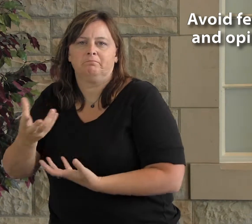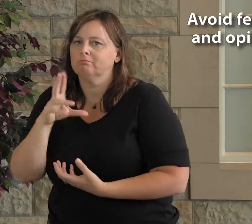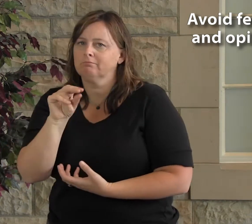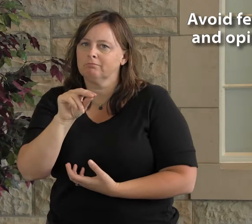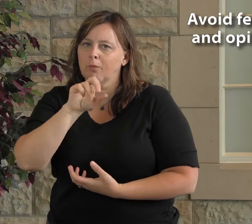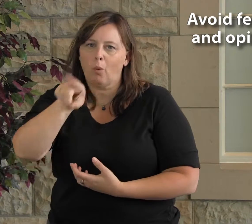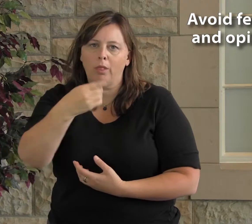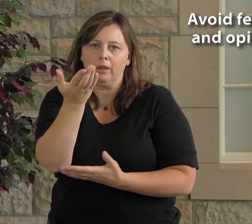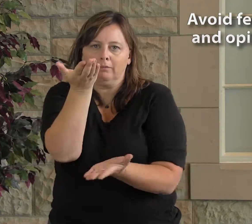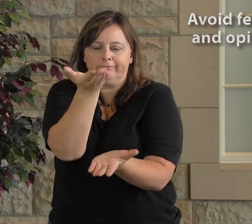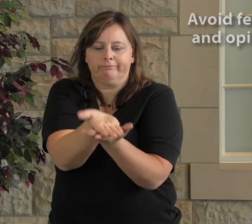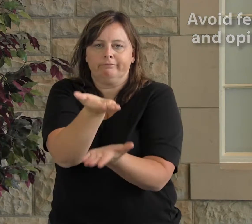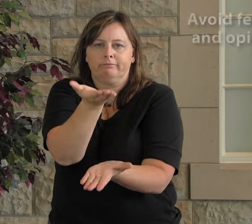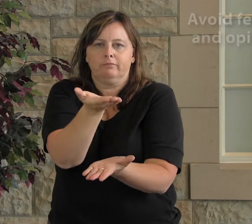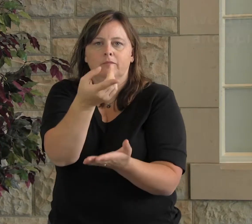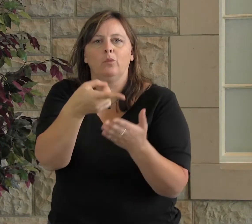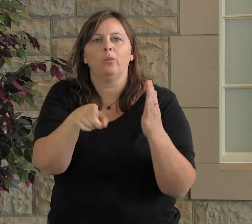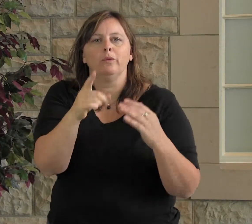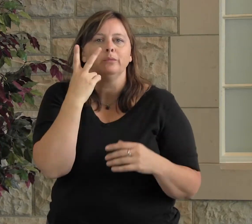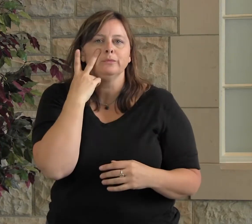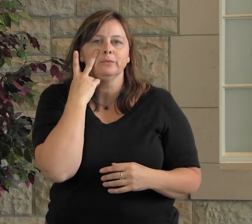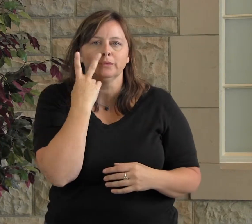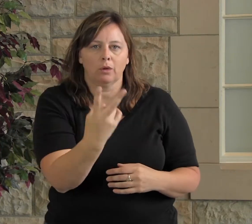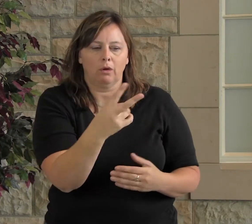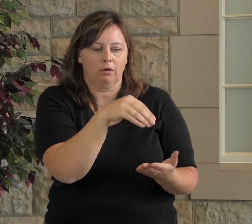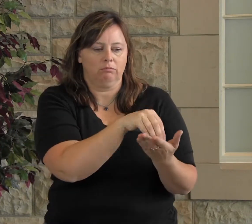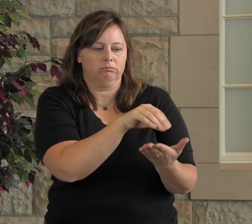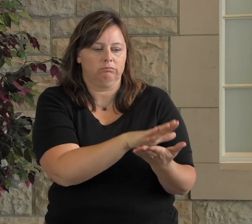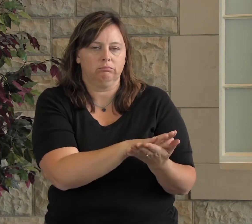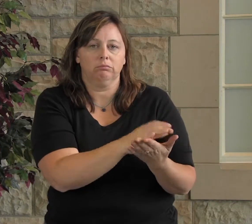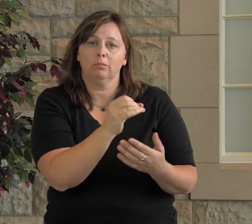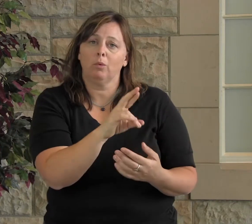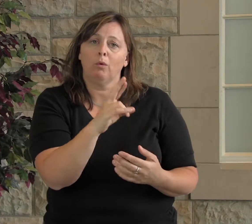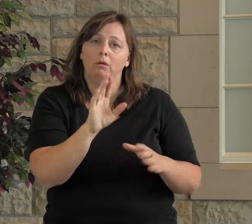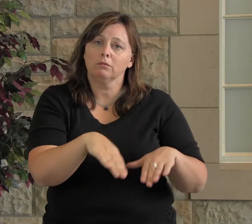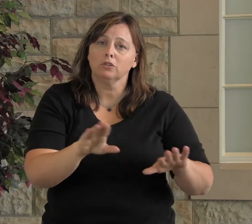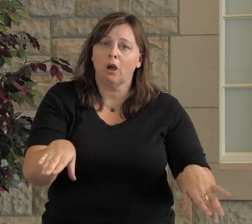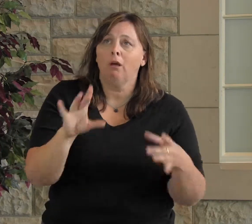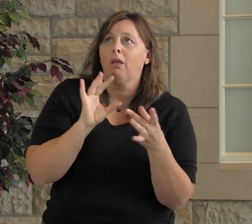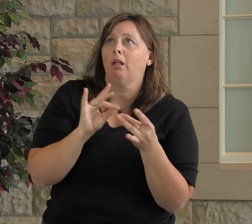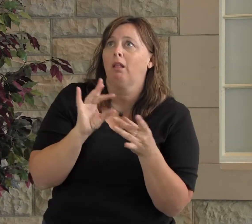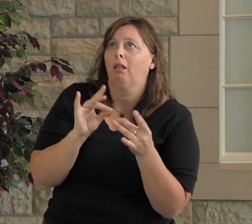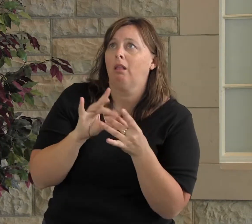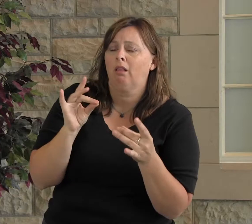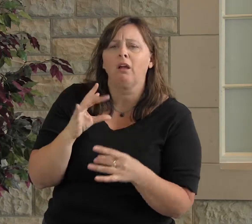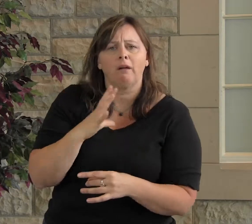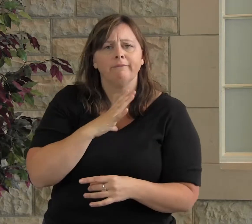or "I'm guessing." We need facts. You want to write down in there, "The child told me this...",